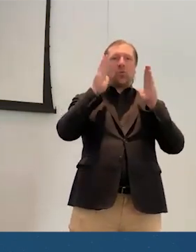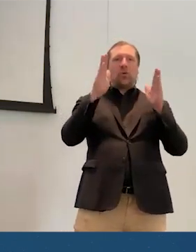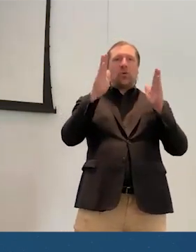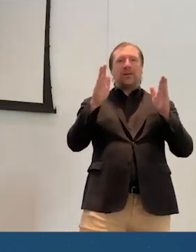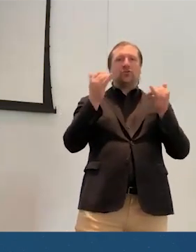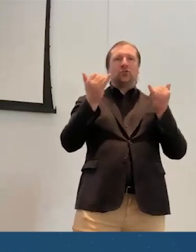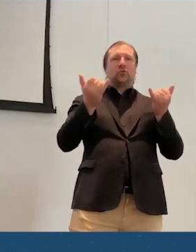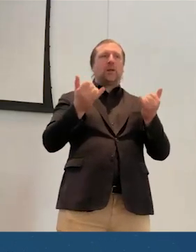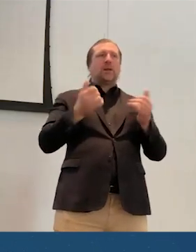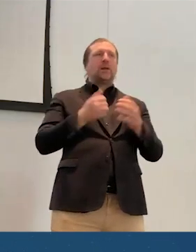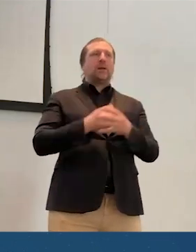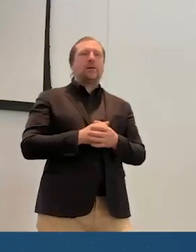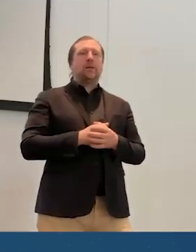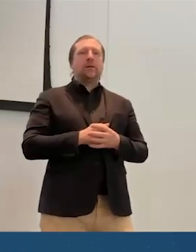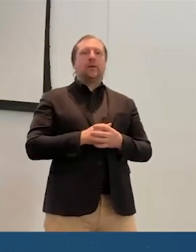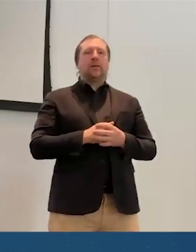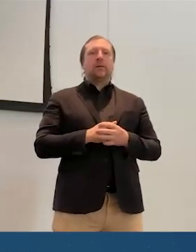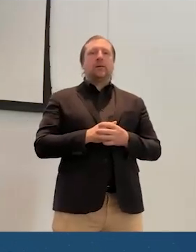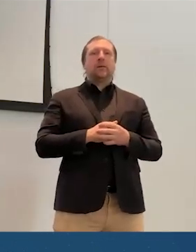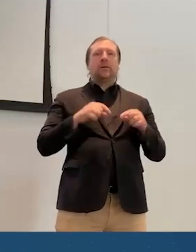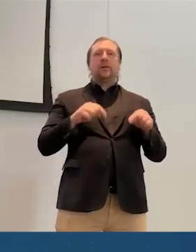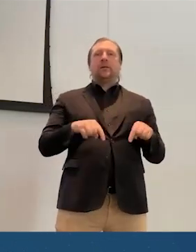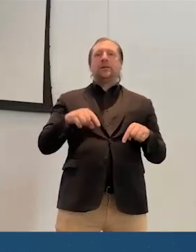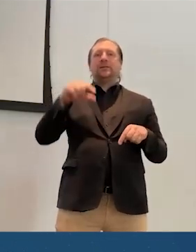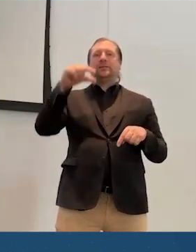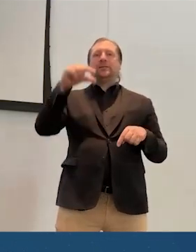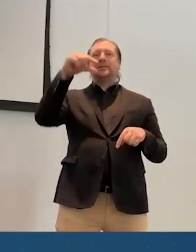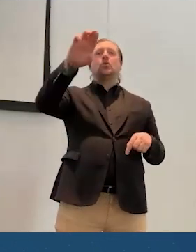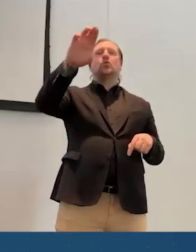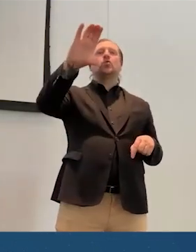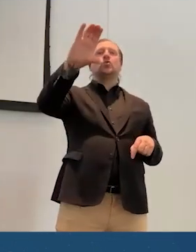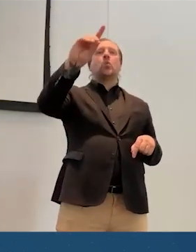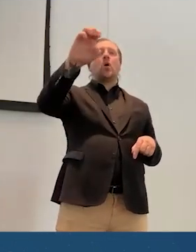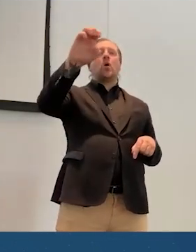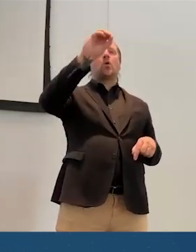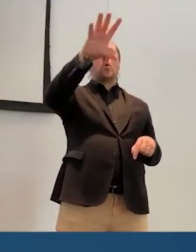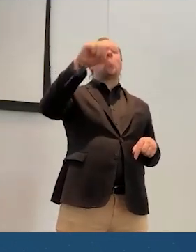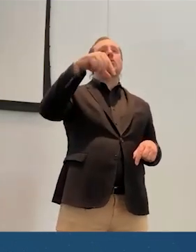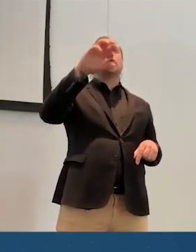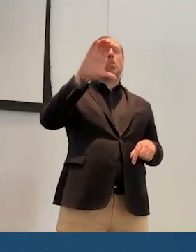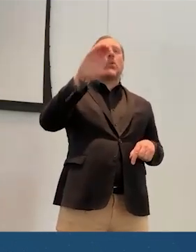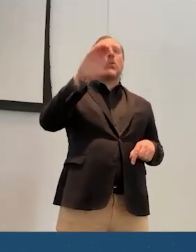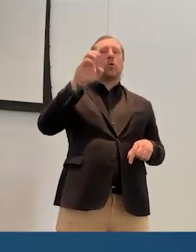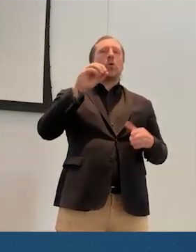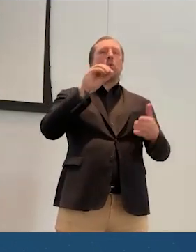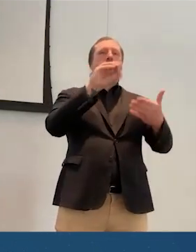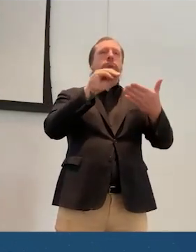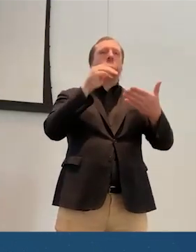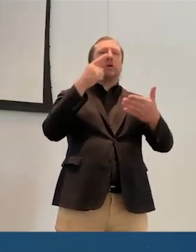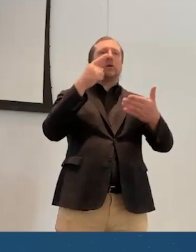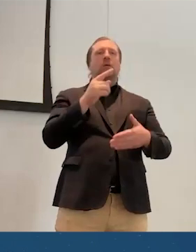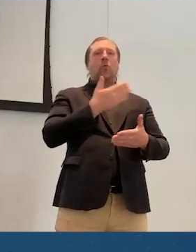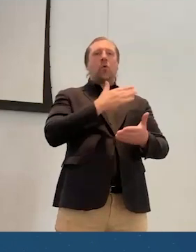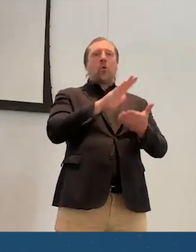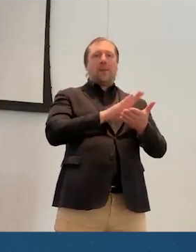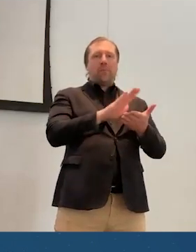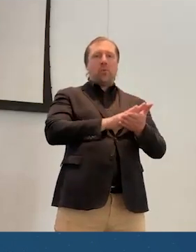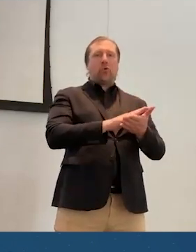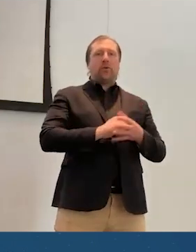And this is the QR code to our paper. And I welcome any questions.